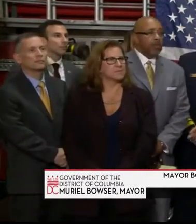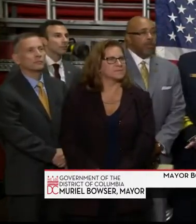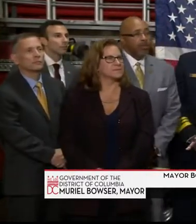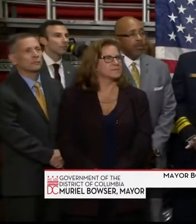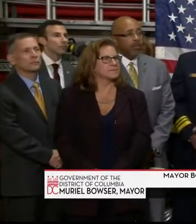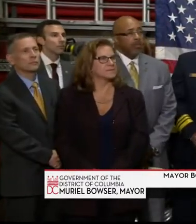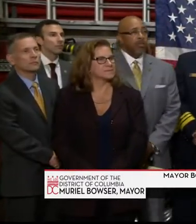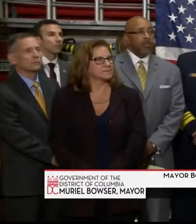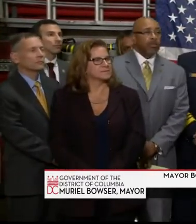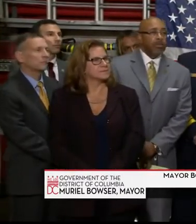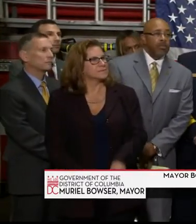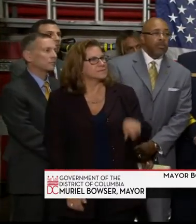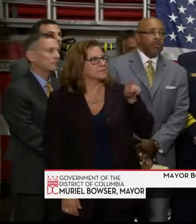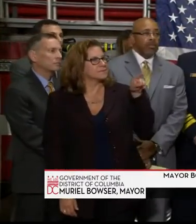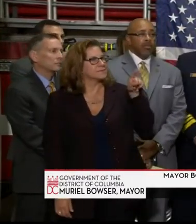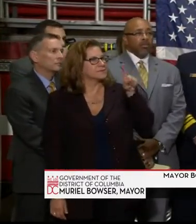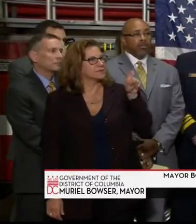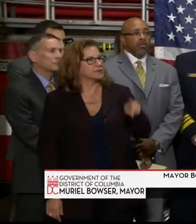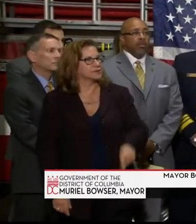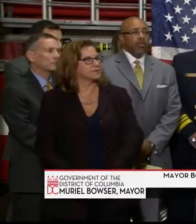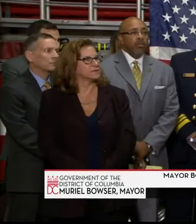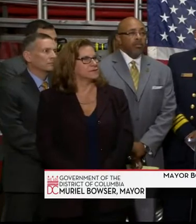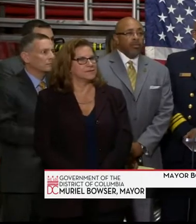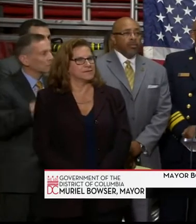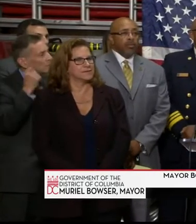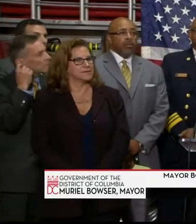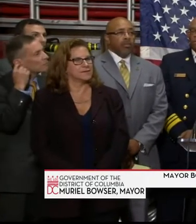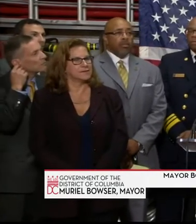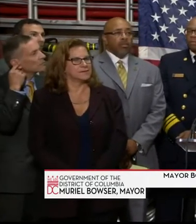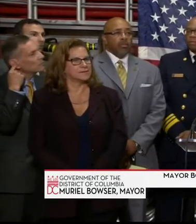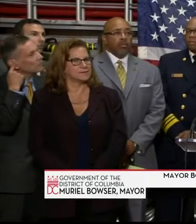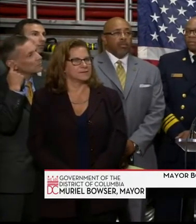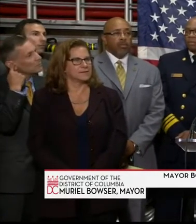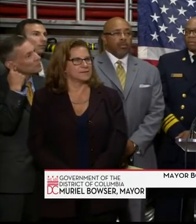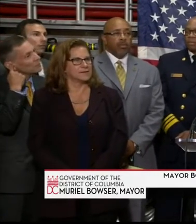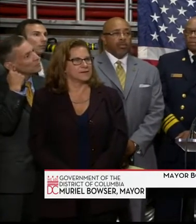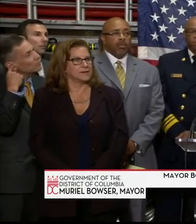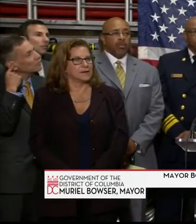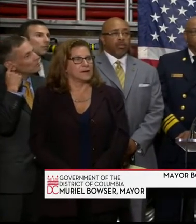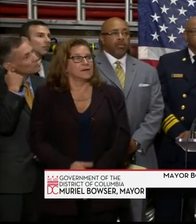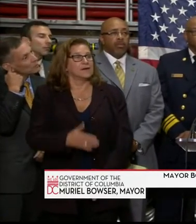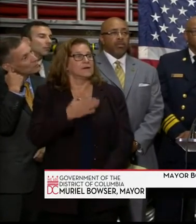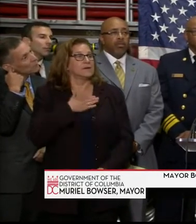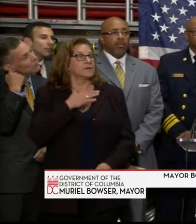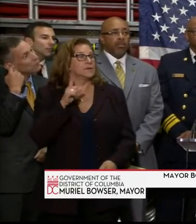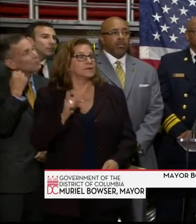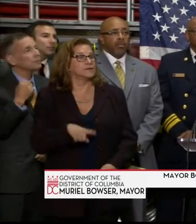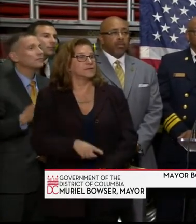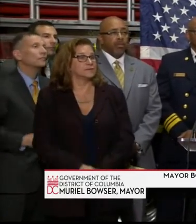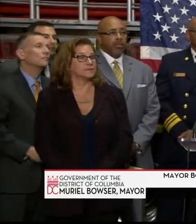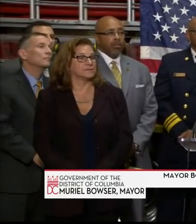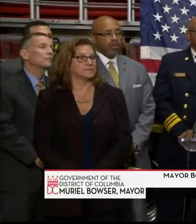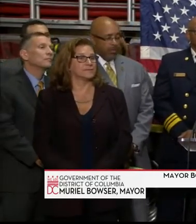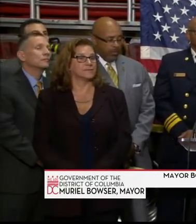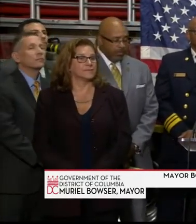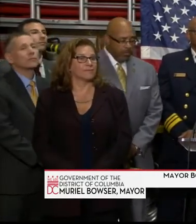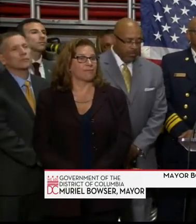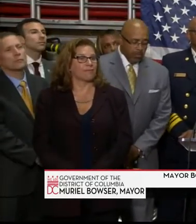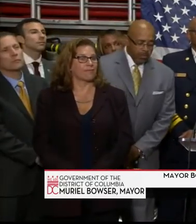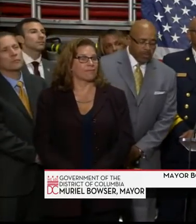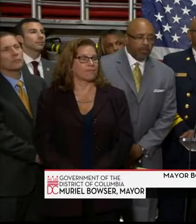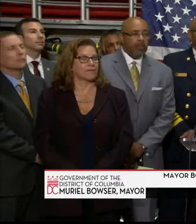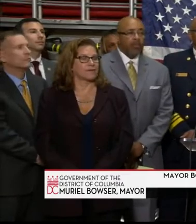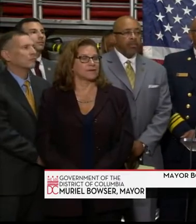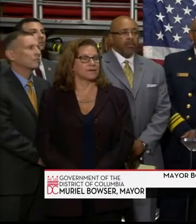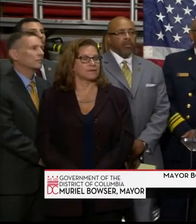WHAT IS THE QUESTION? >> THE NATIONAL PARK SERVICE TO